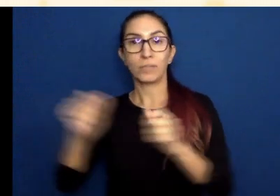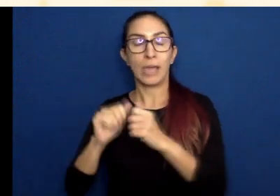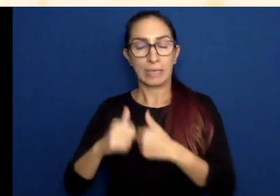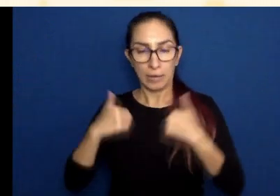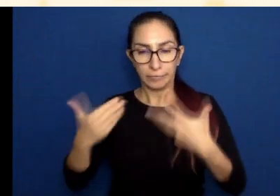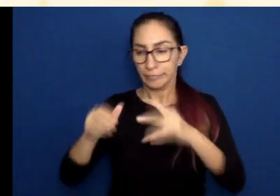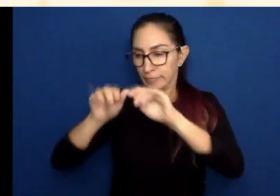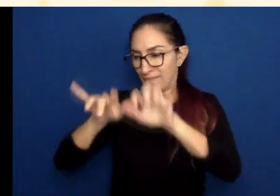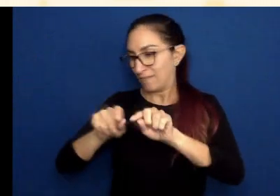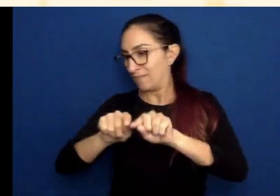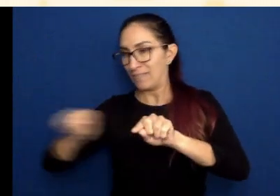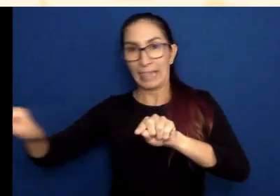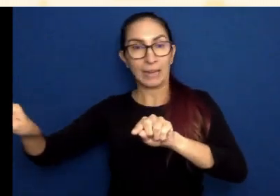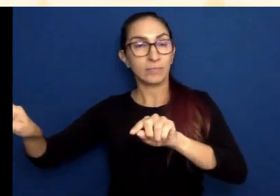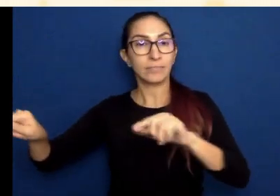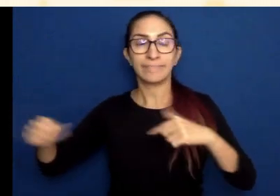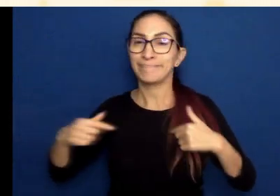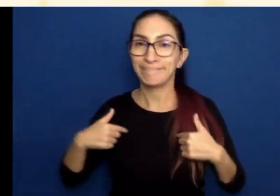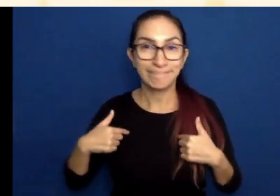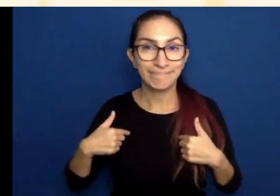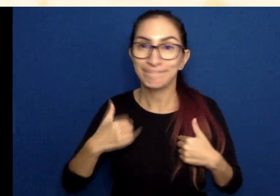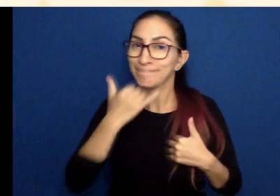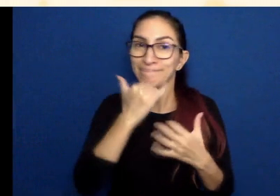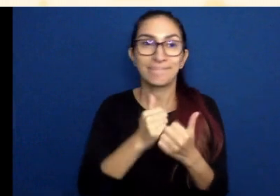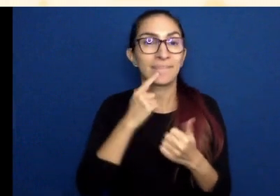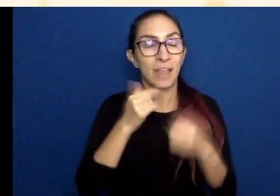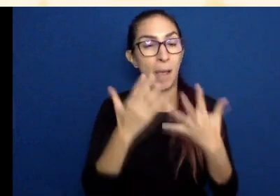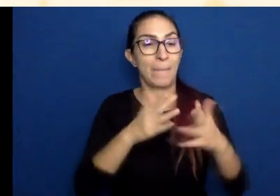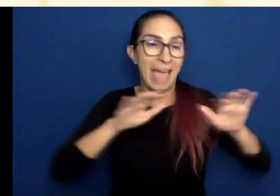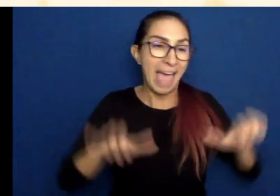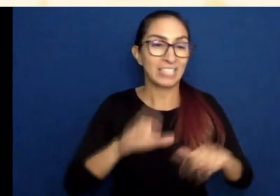But instead, when you activate the clue, it just swaps it